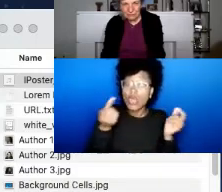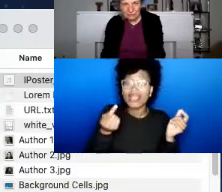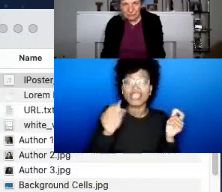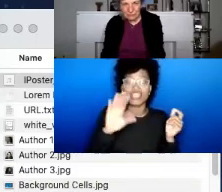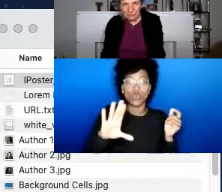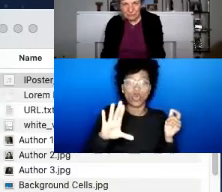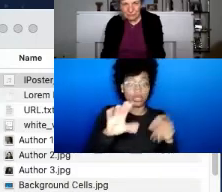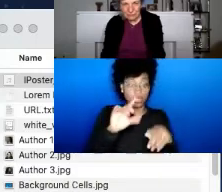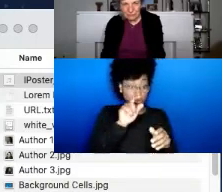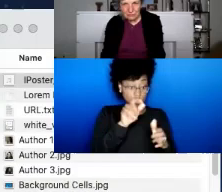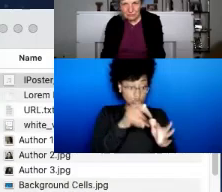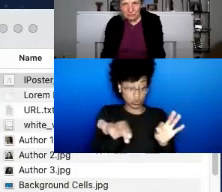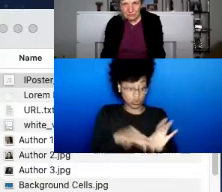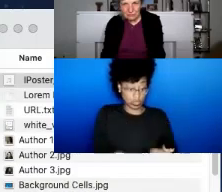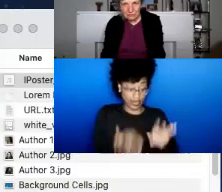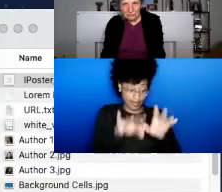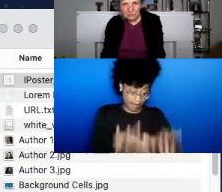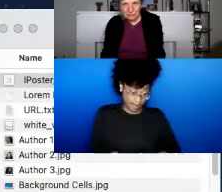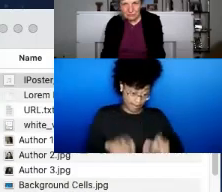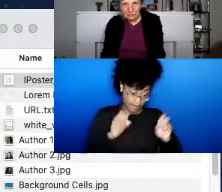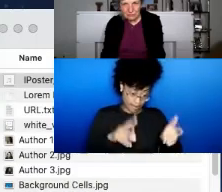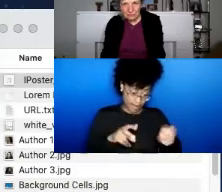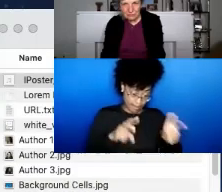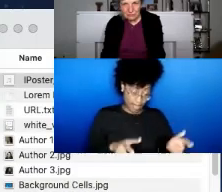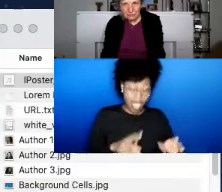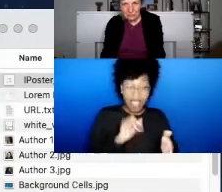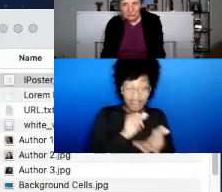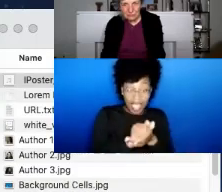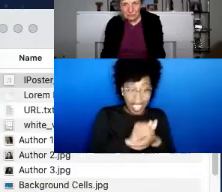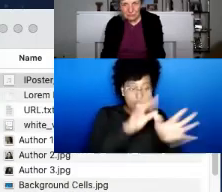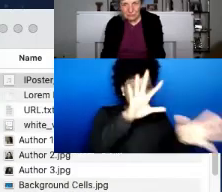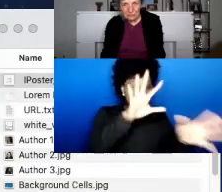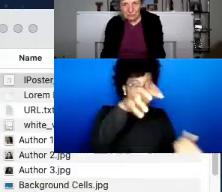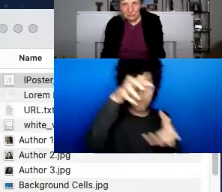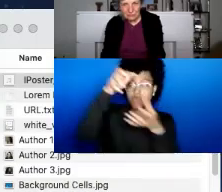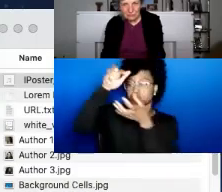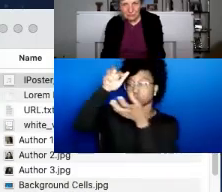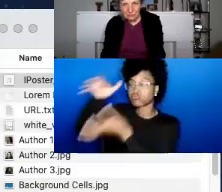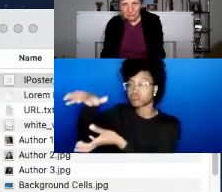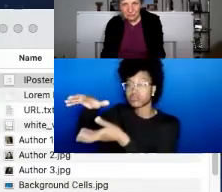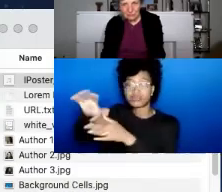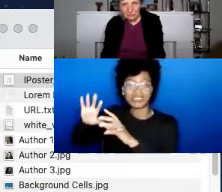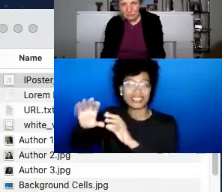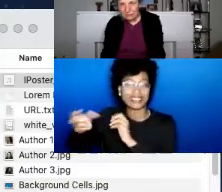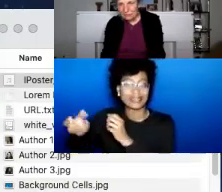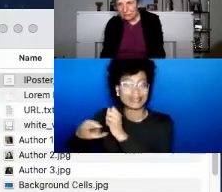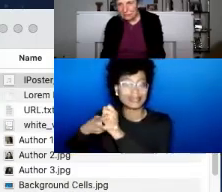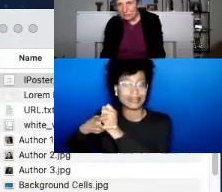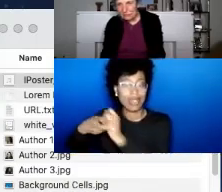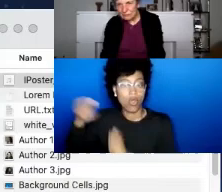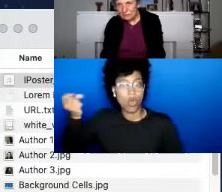07:43:25 And then delete the poster and then choose the template or your presentation -- choose